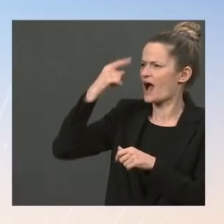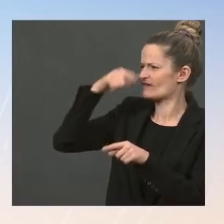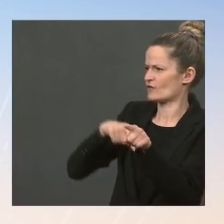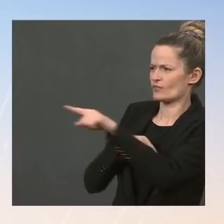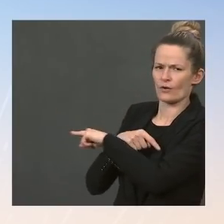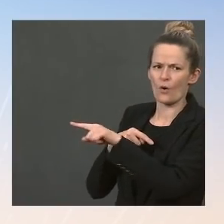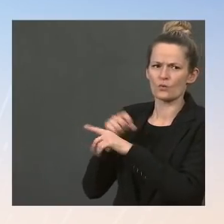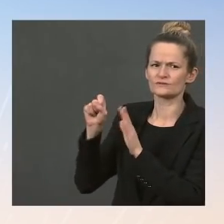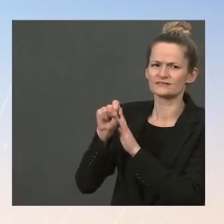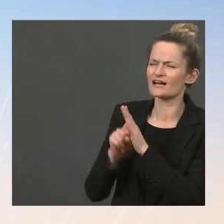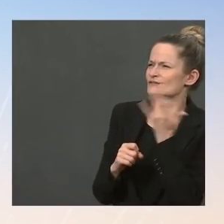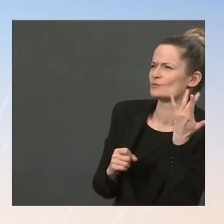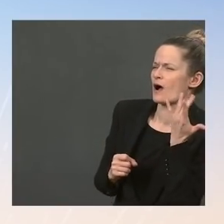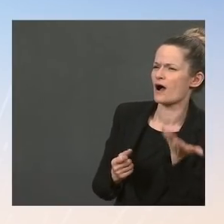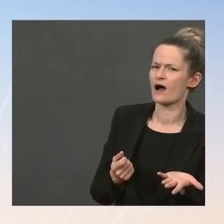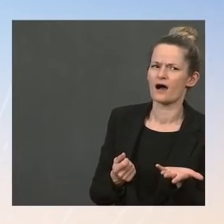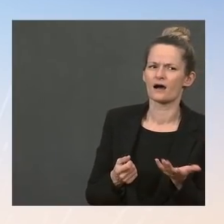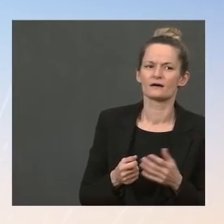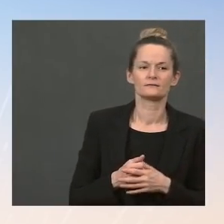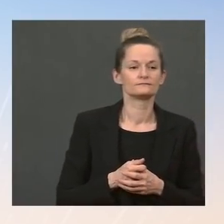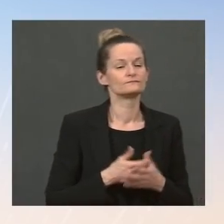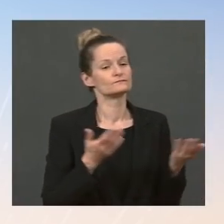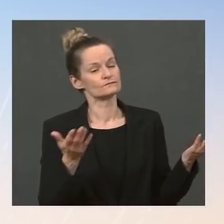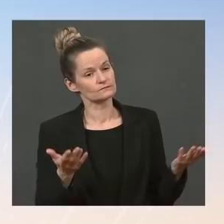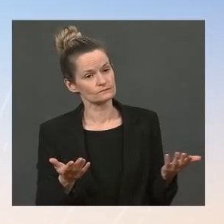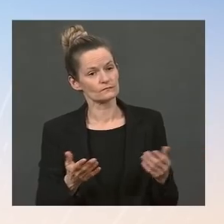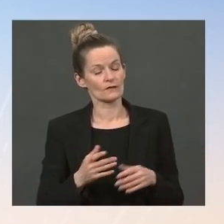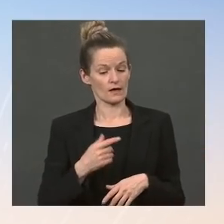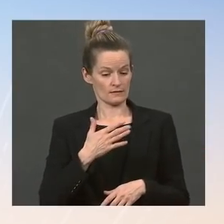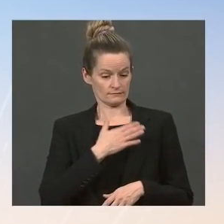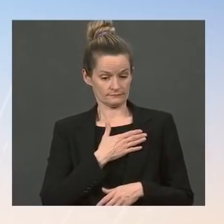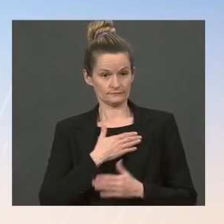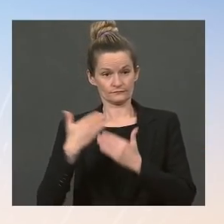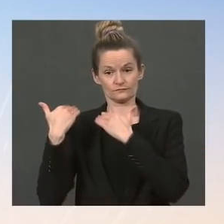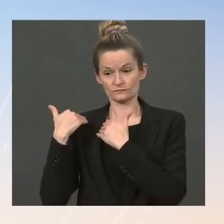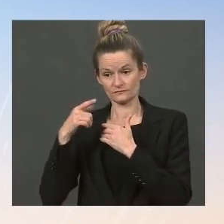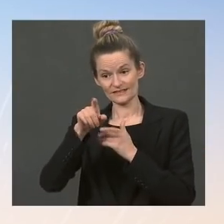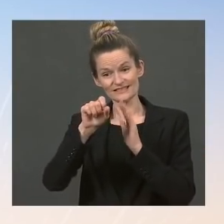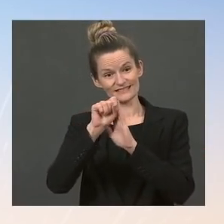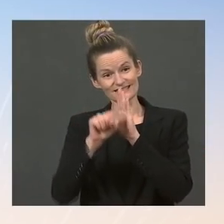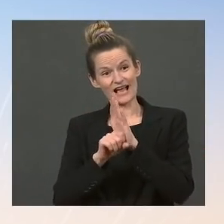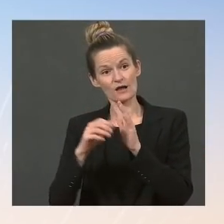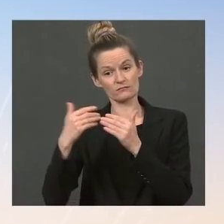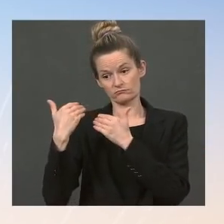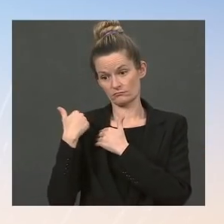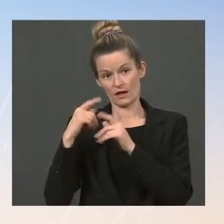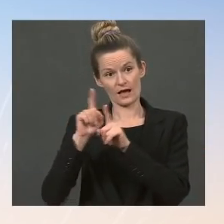as the government overseeing the entire country is to be equitable in how we distribute.